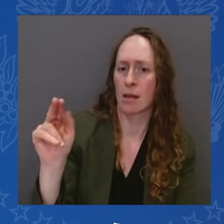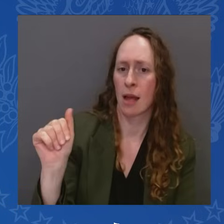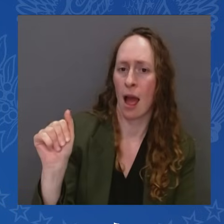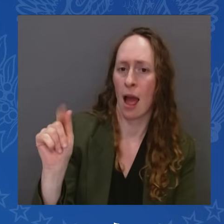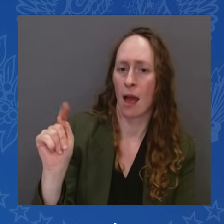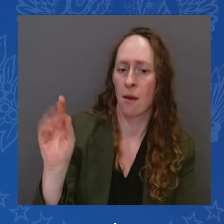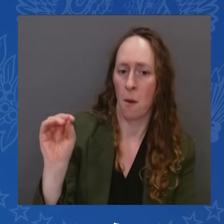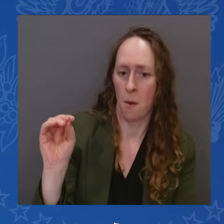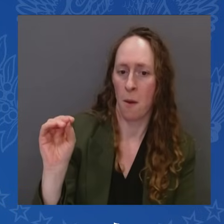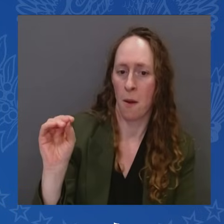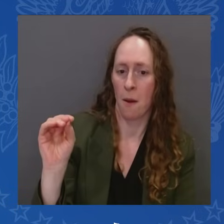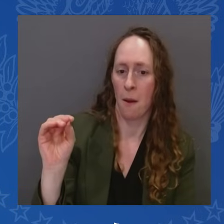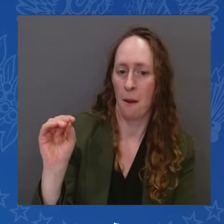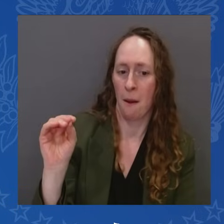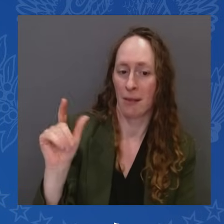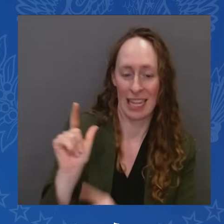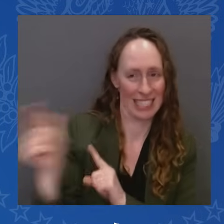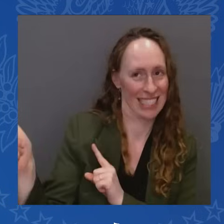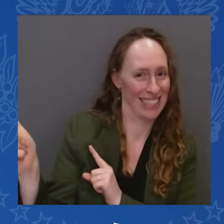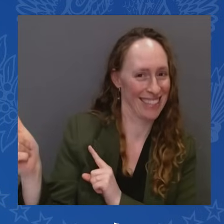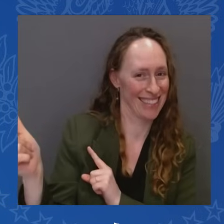our big friend, President Biden.